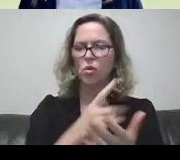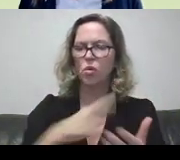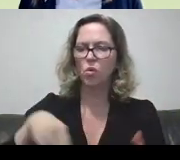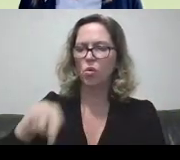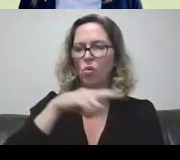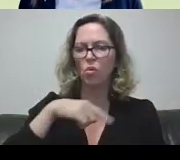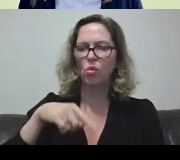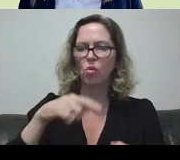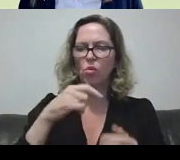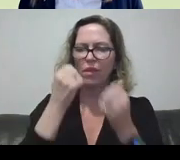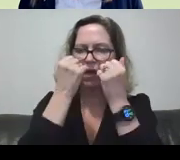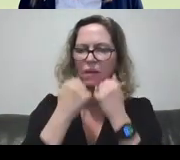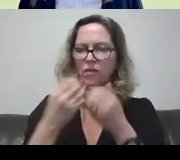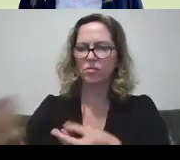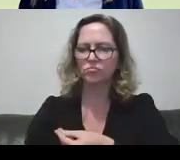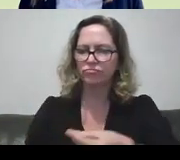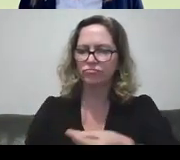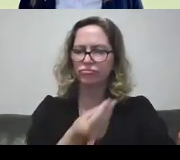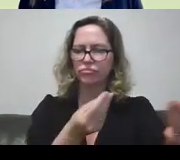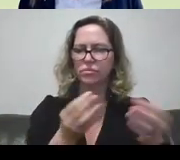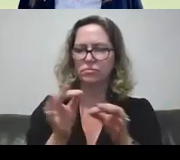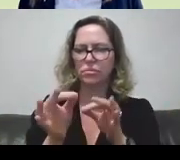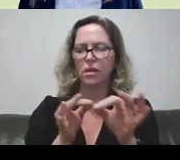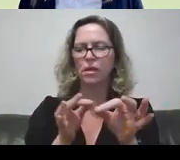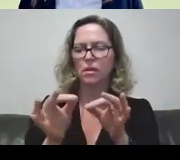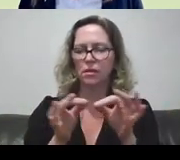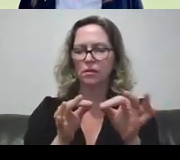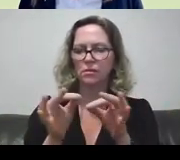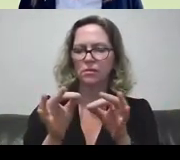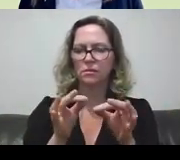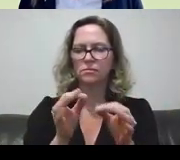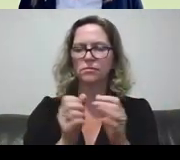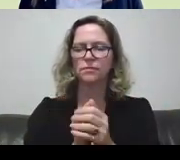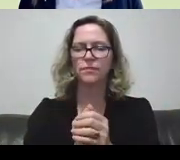planner so make sure everything was loaded up and the and the LAC has